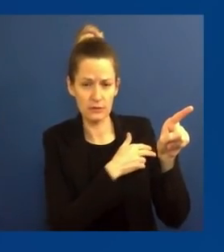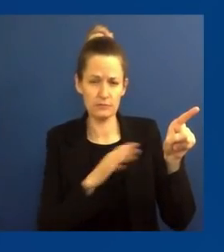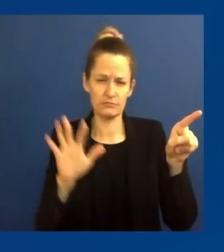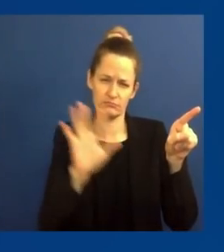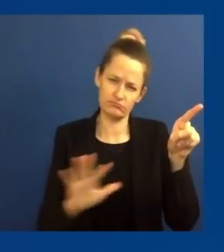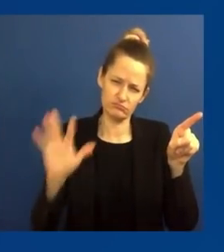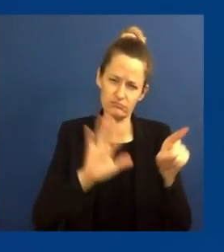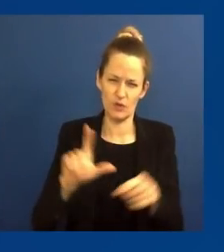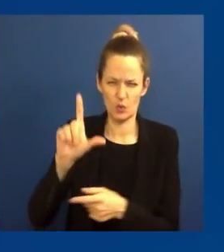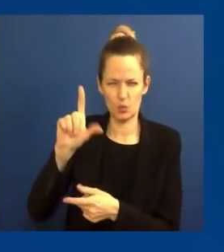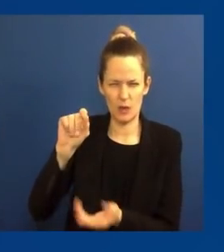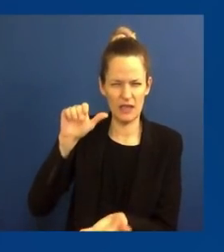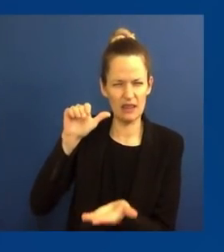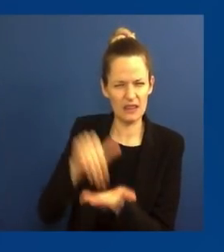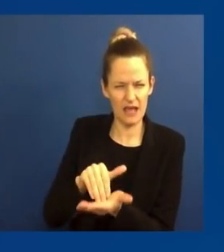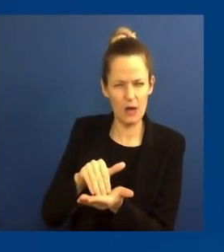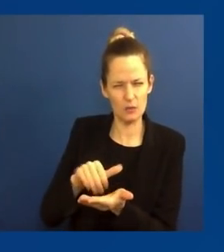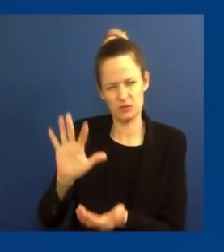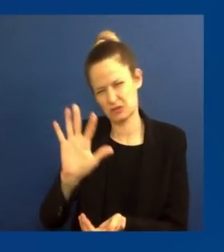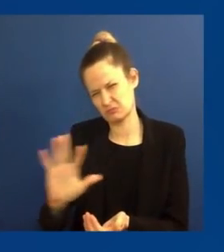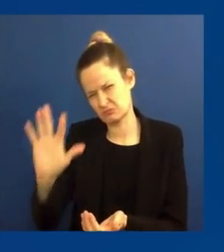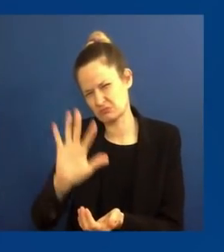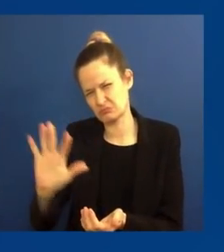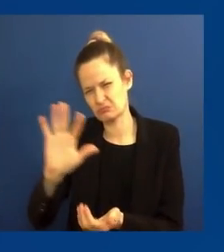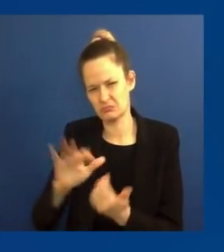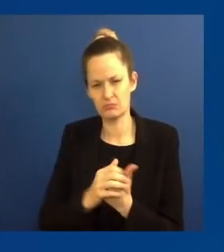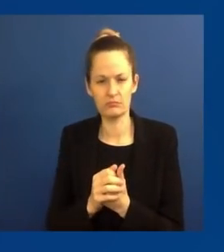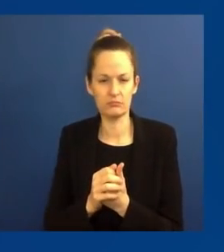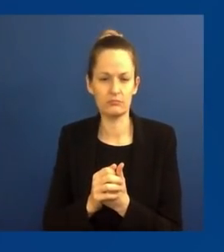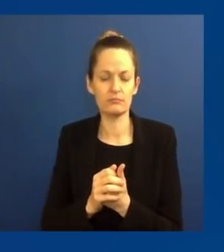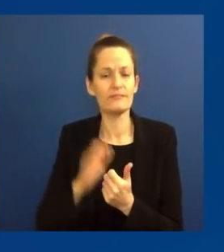And the seven-day average daily deaths are more than 1,700 per day.